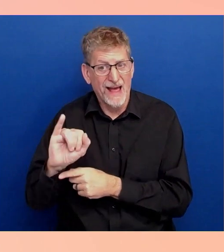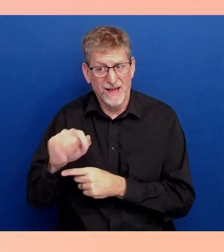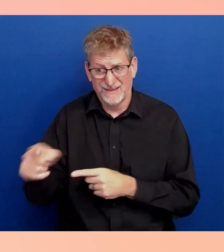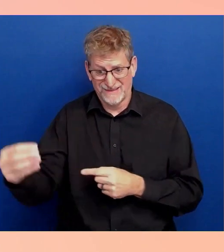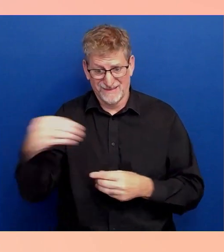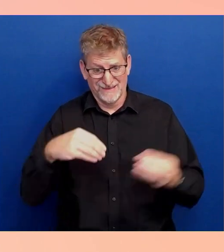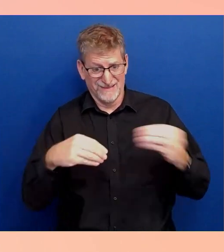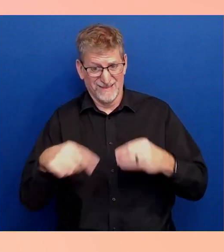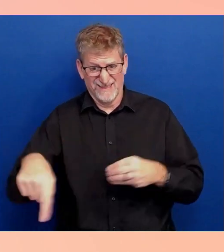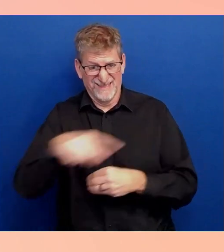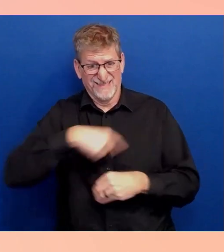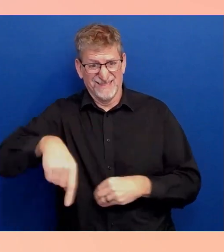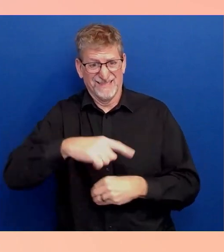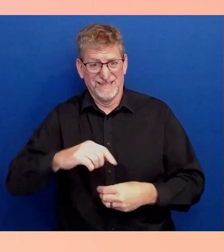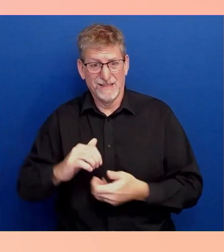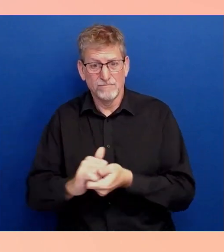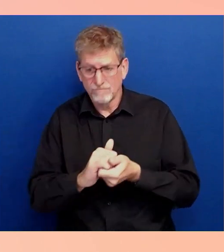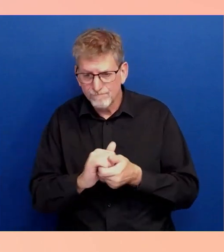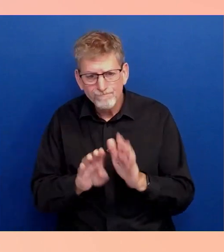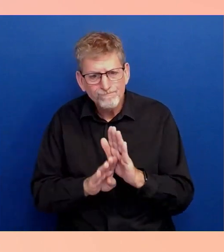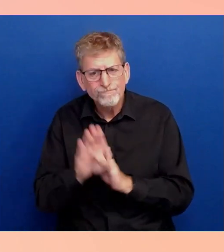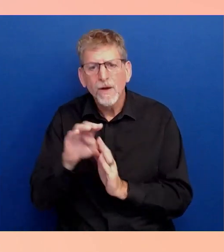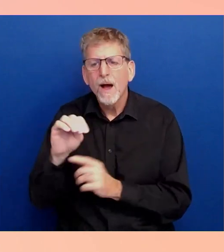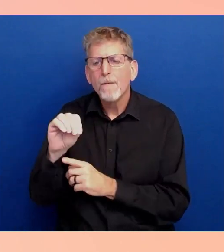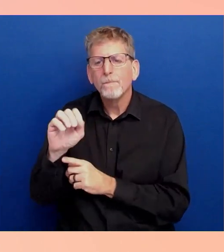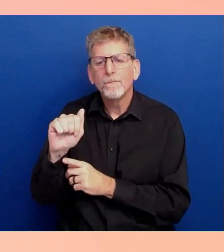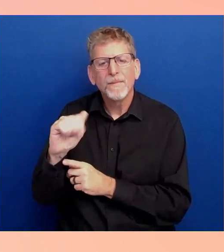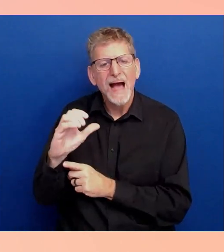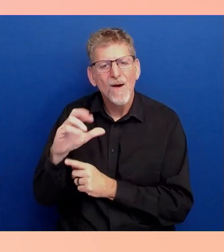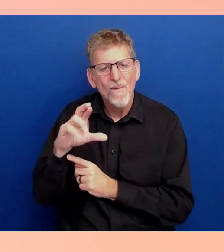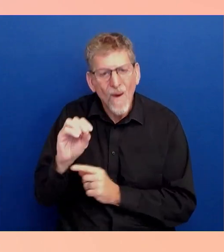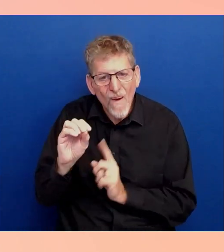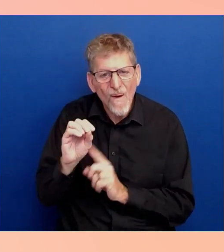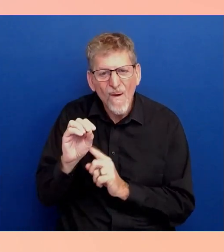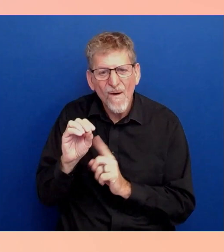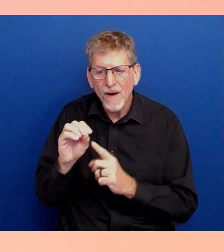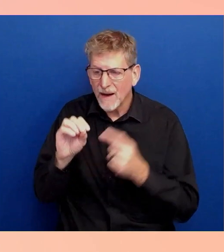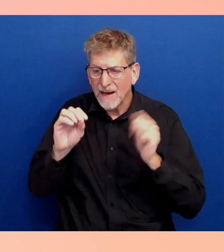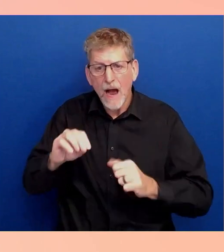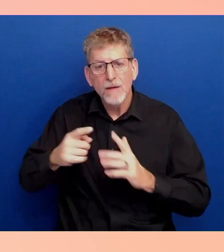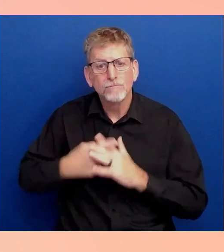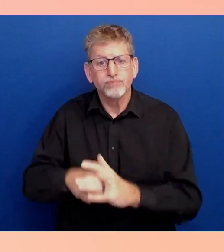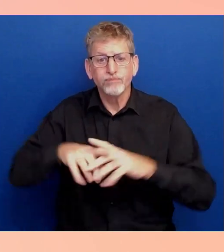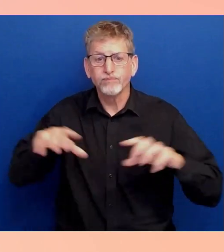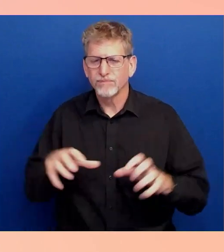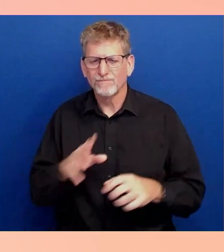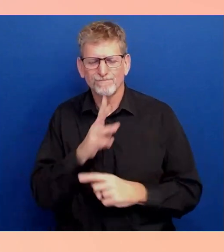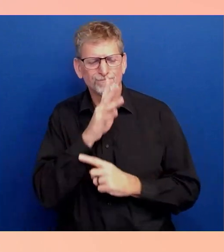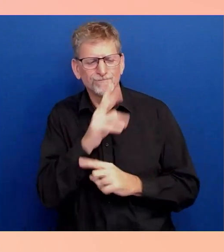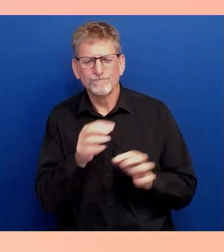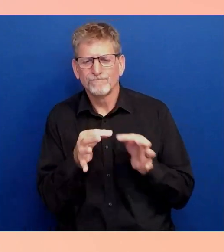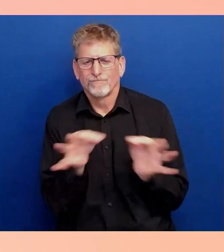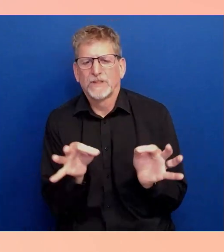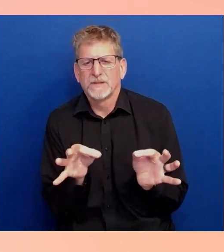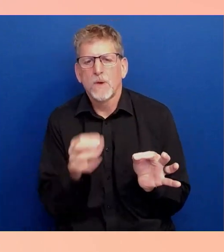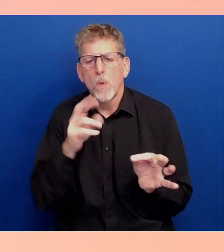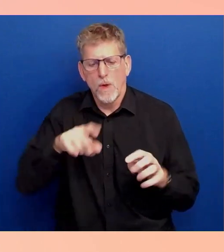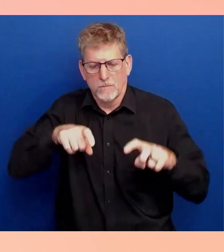activated with a single phrase or a keystroke, which sends the content of